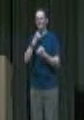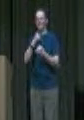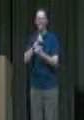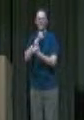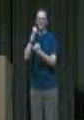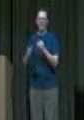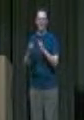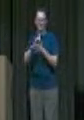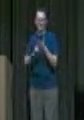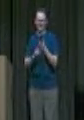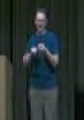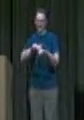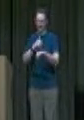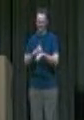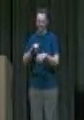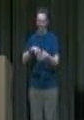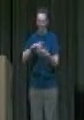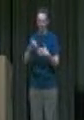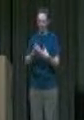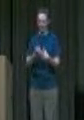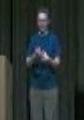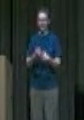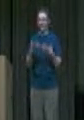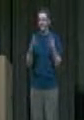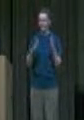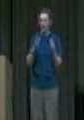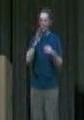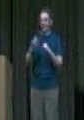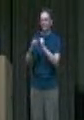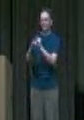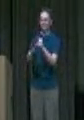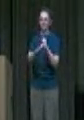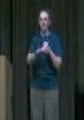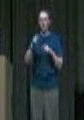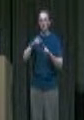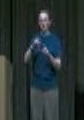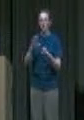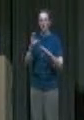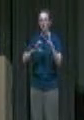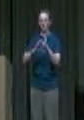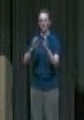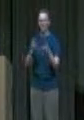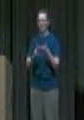the project shortly after that the solicitations will go out for our construction contractors and